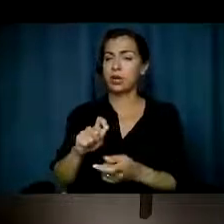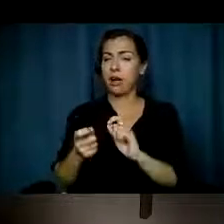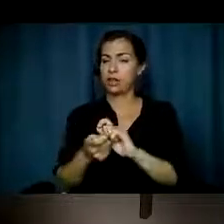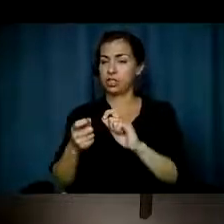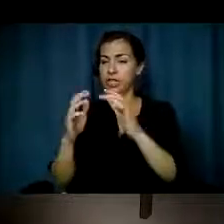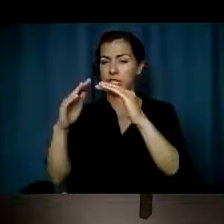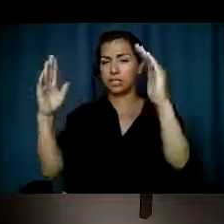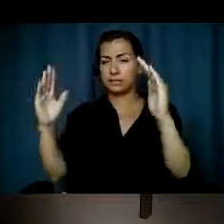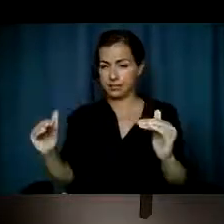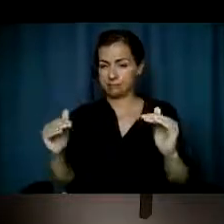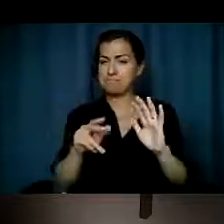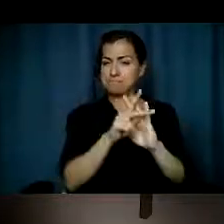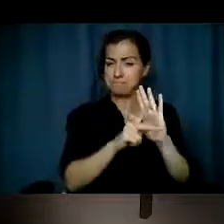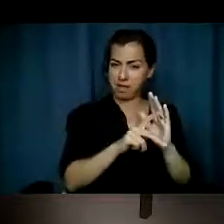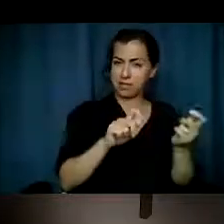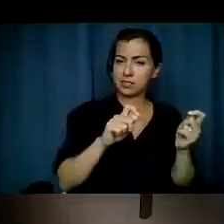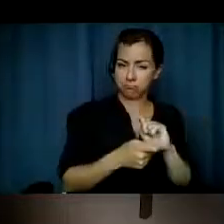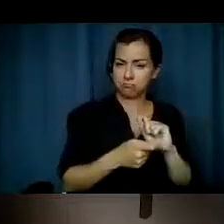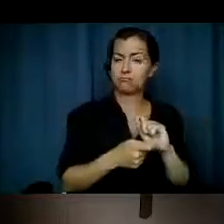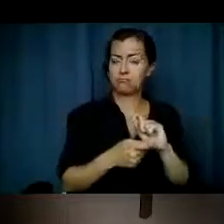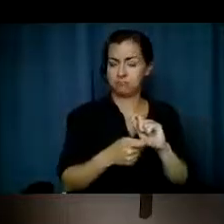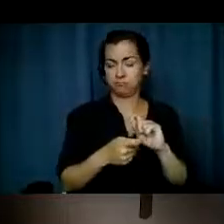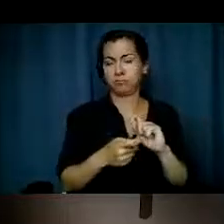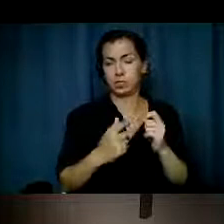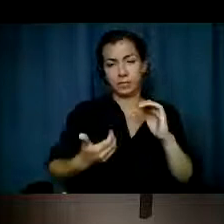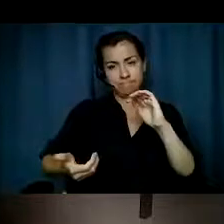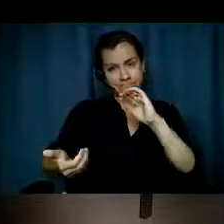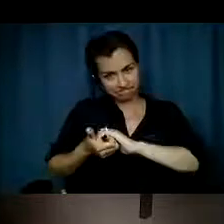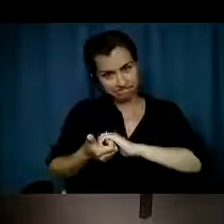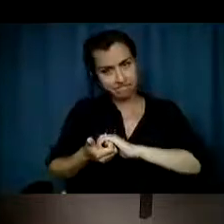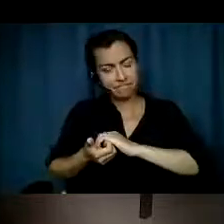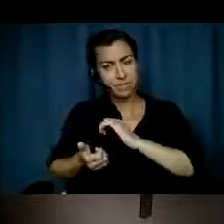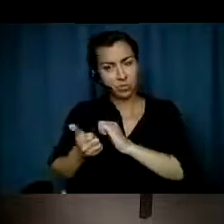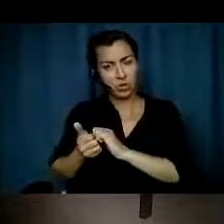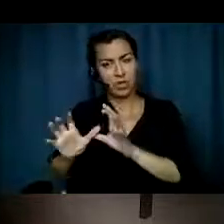So what have you heard from other people with disabilities about why they vote?